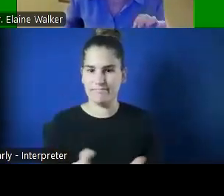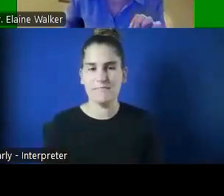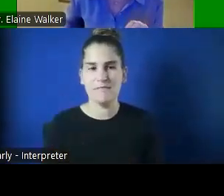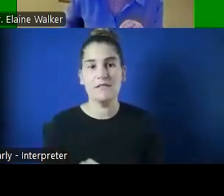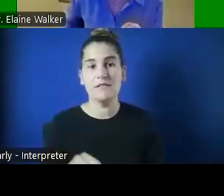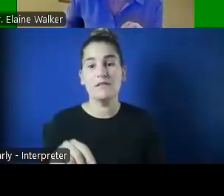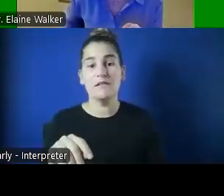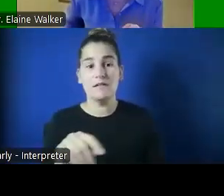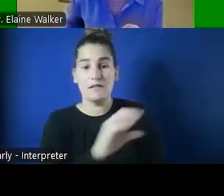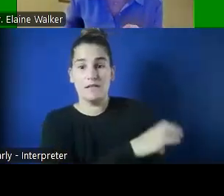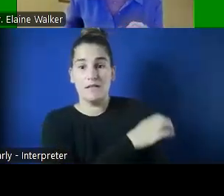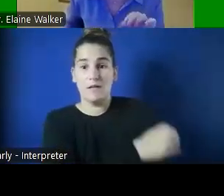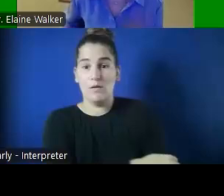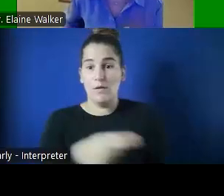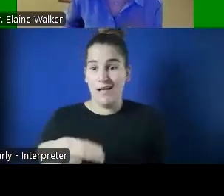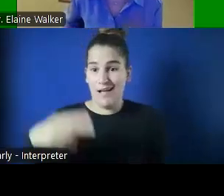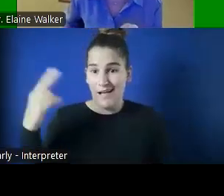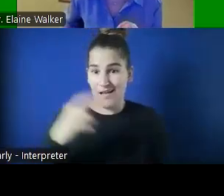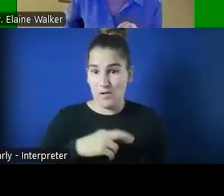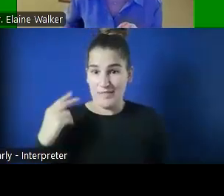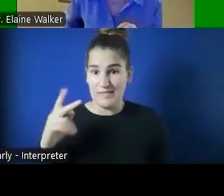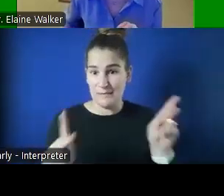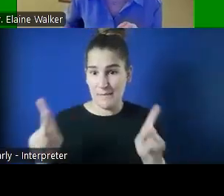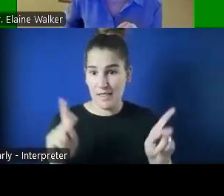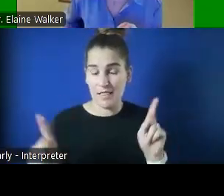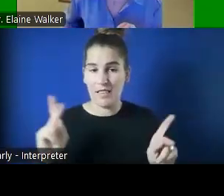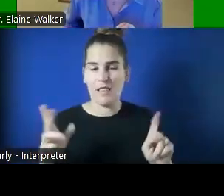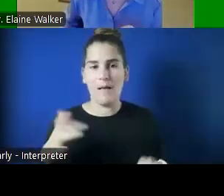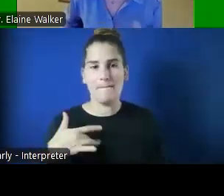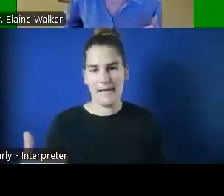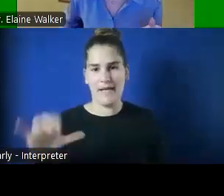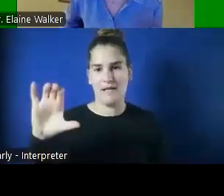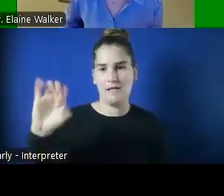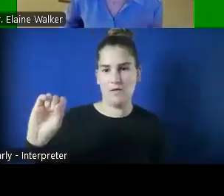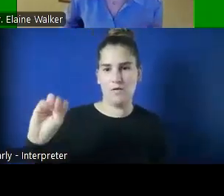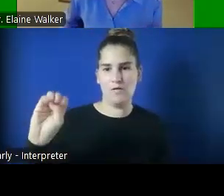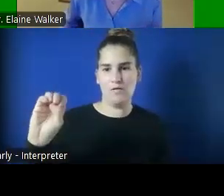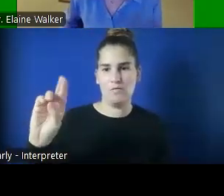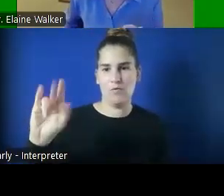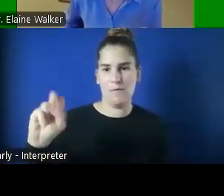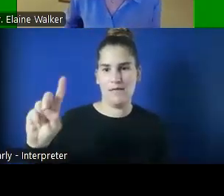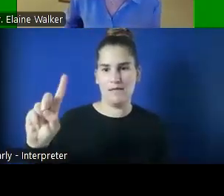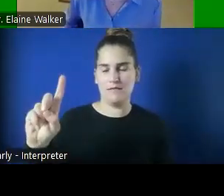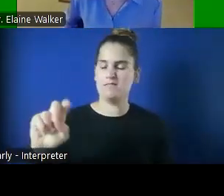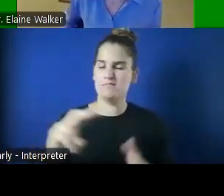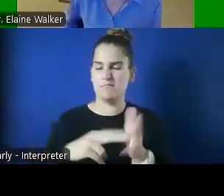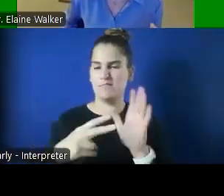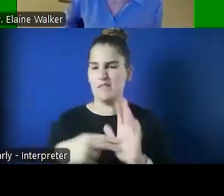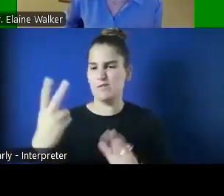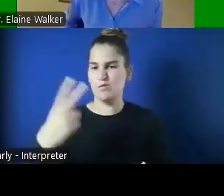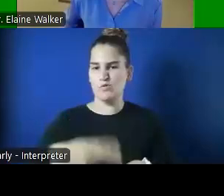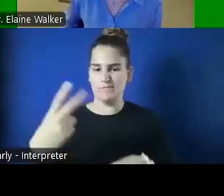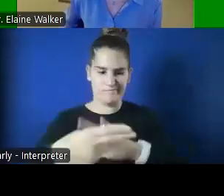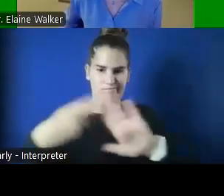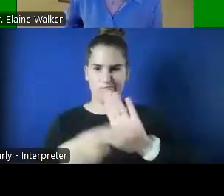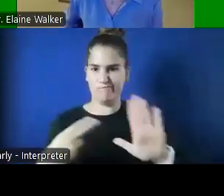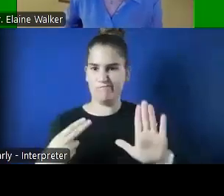high-risk individuals tend to be highly comorbid so here we see that out of a total from Naples 2